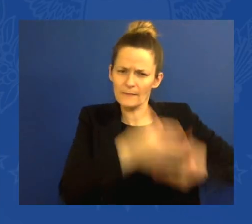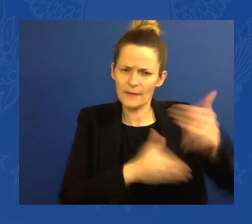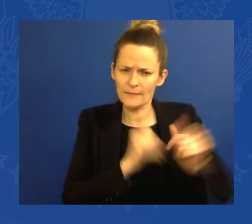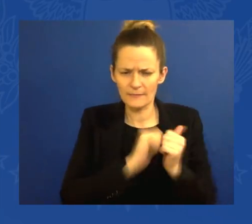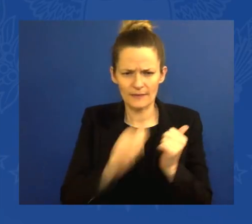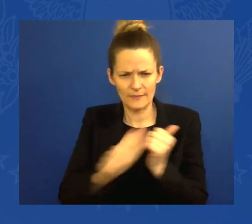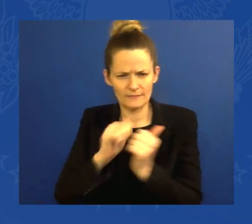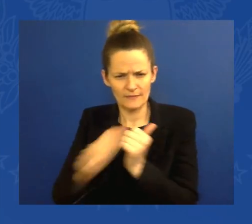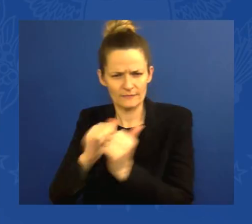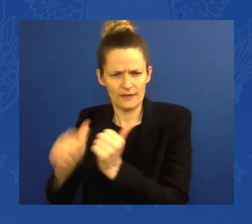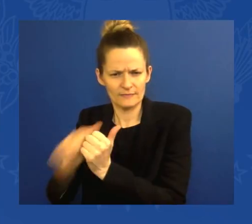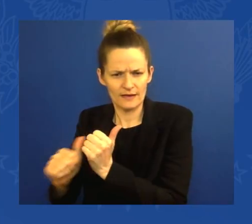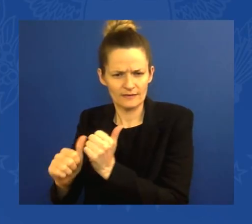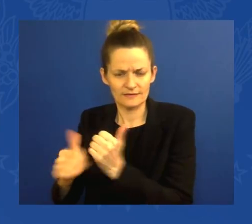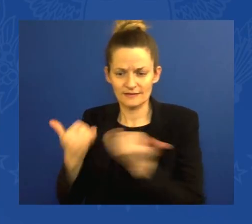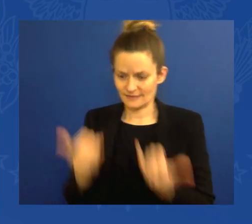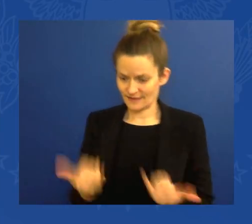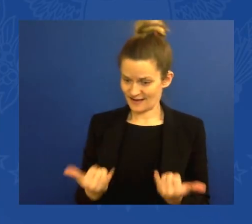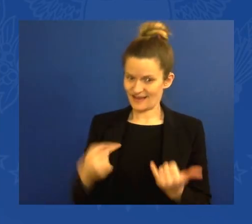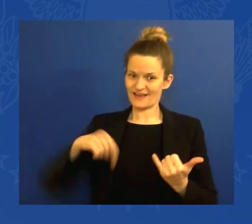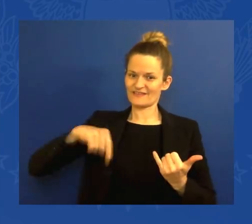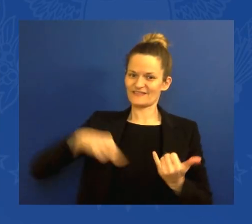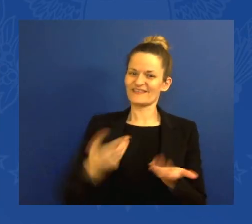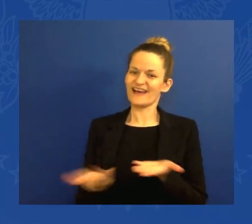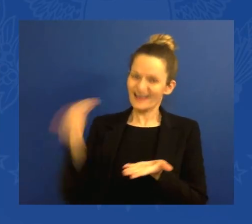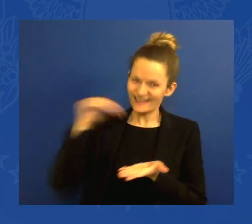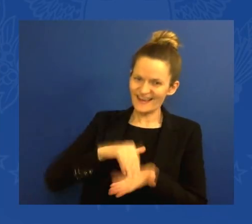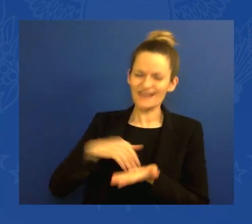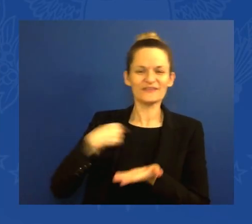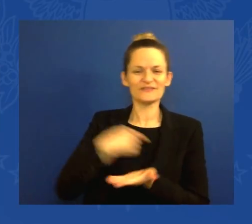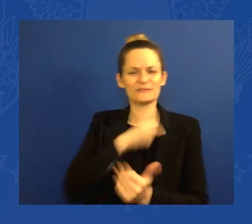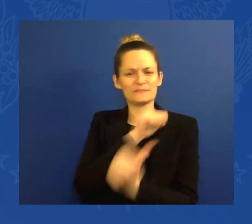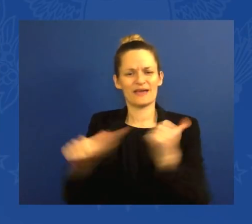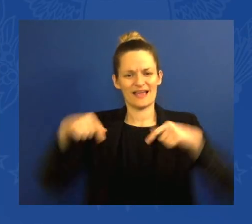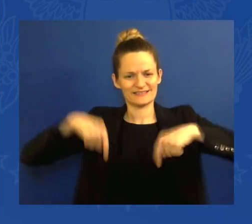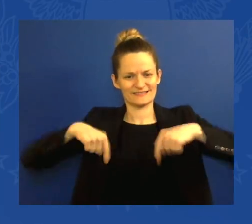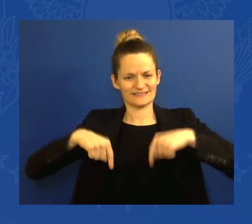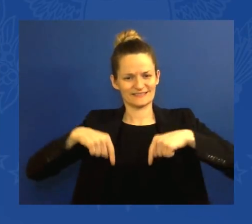and I want to thank the many champions of this bill. The Vice President, Representative